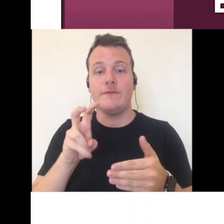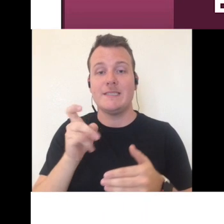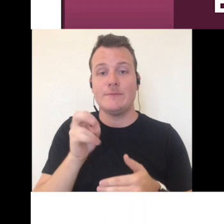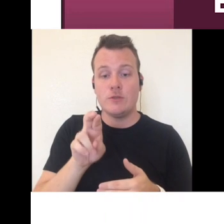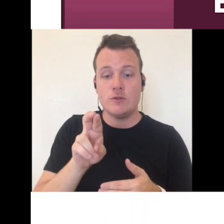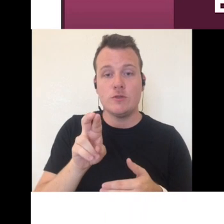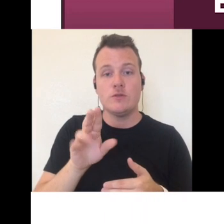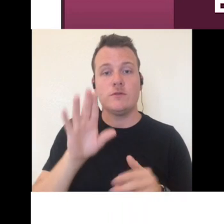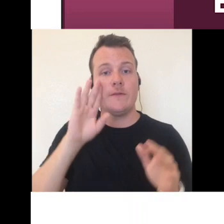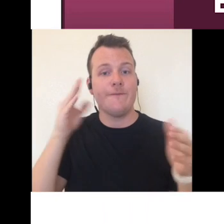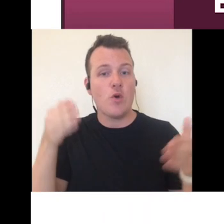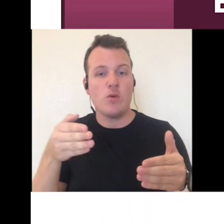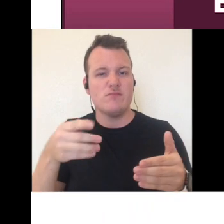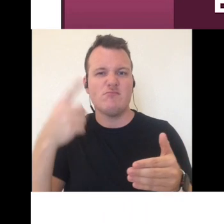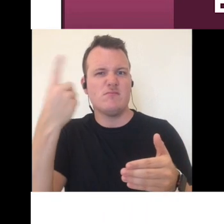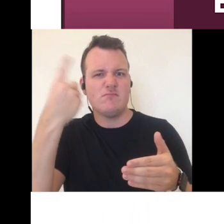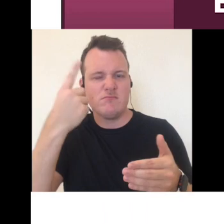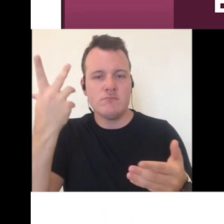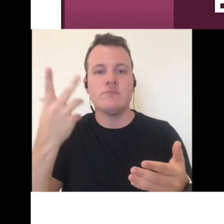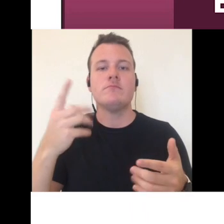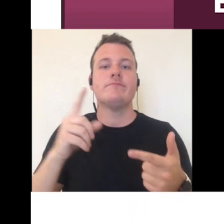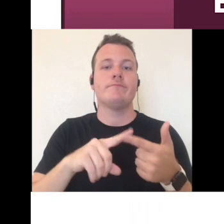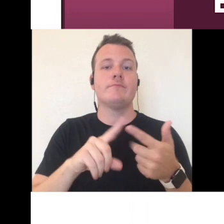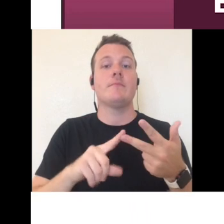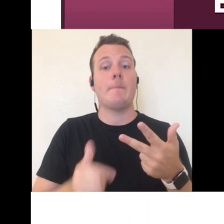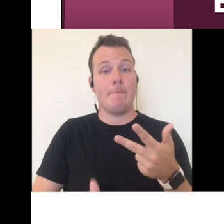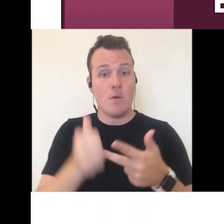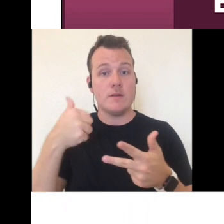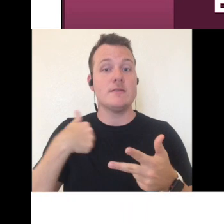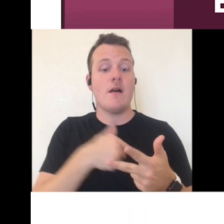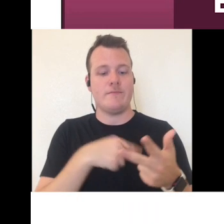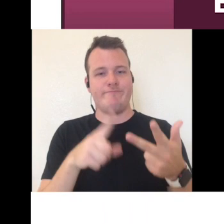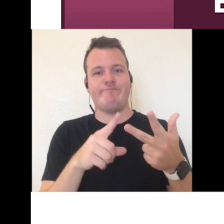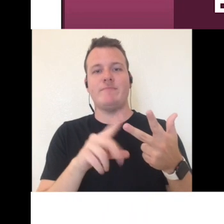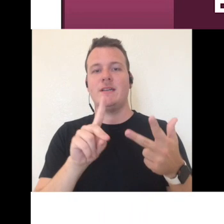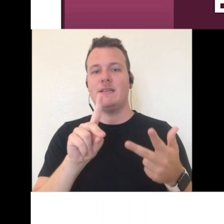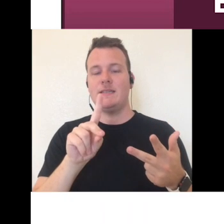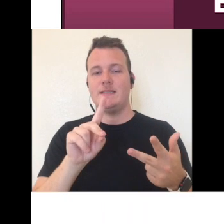or you're focusing on vestibular, or you're focusing on something else. Most